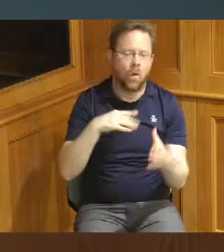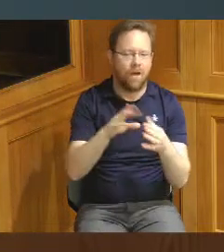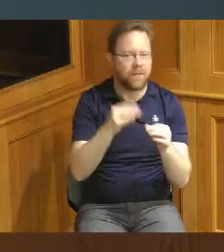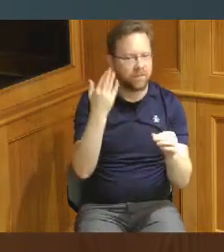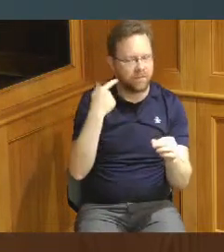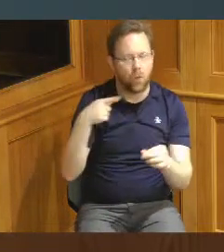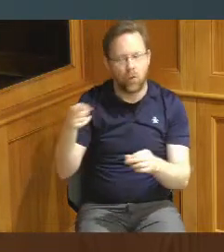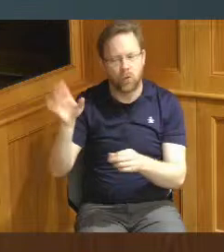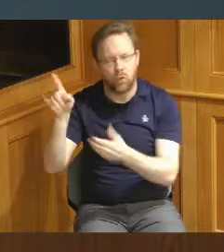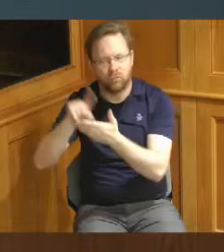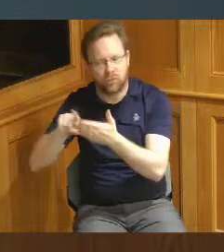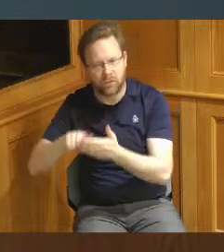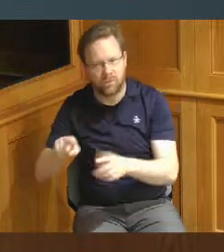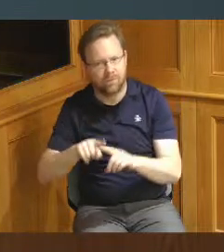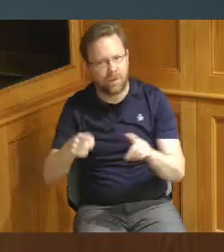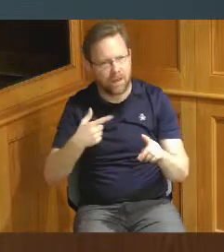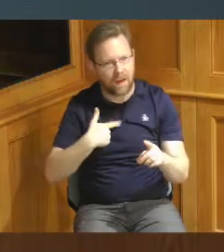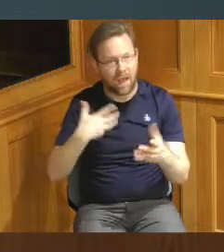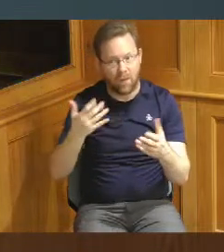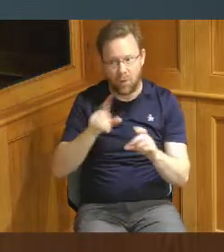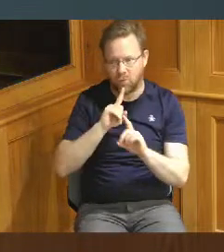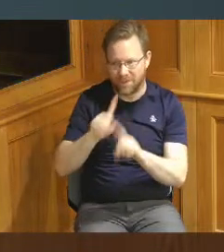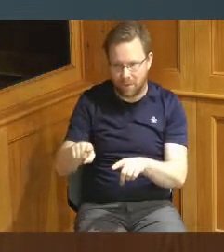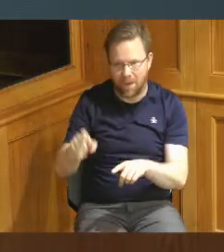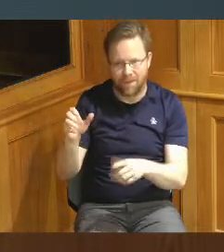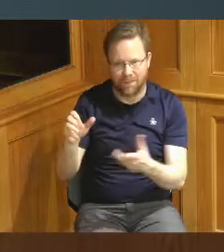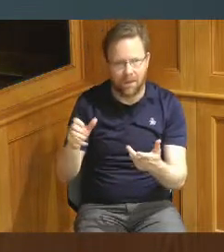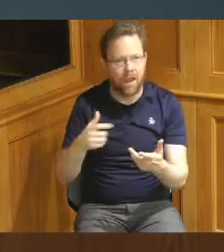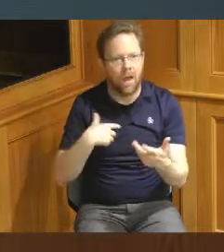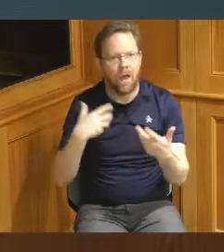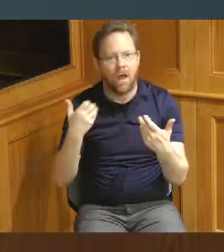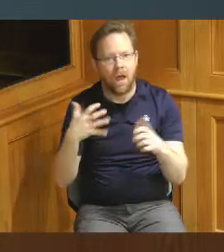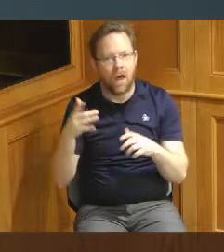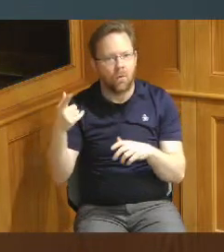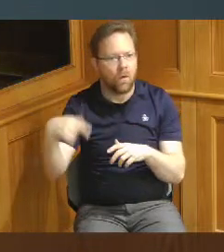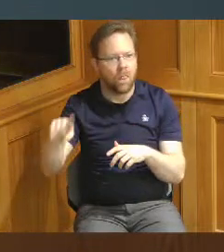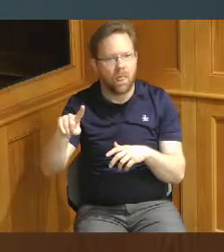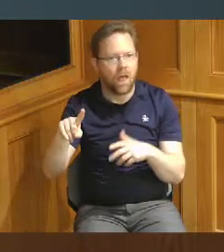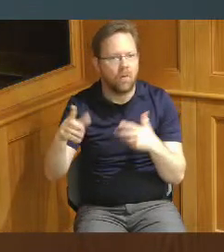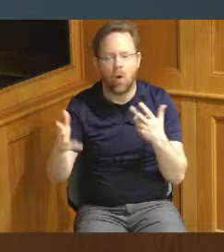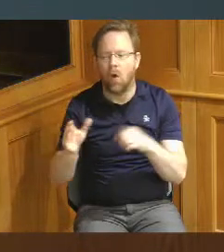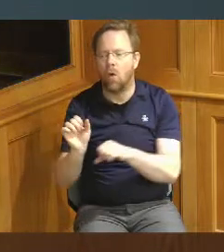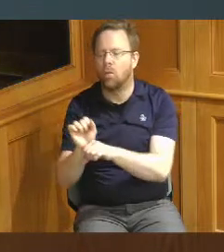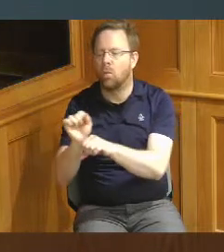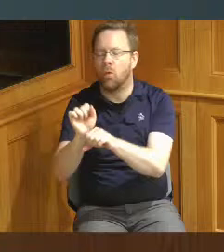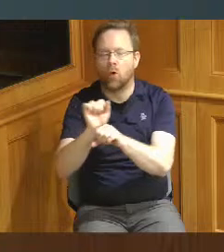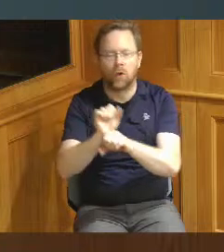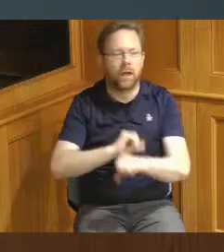Ohio Public Works Commission these applications these projects are the Fields-Ertel Road widening